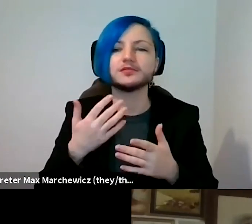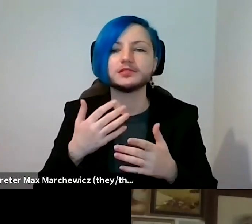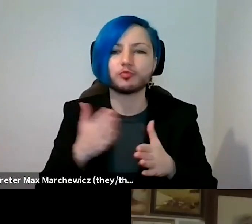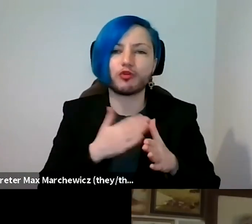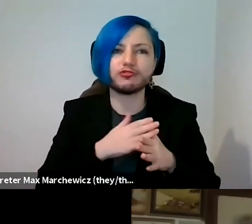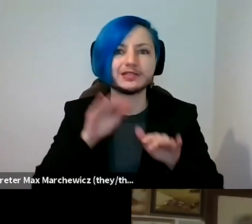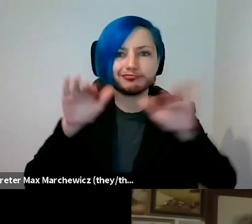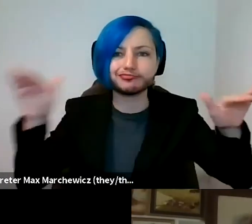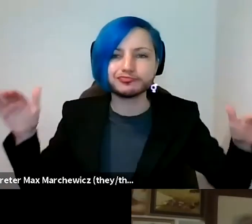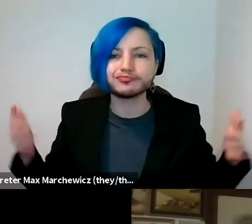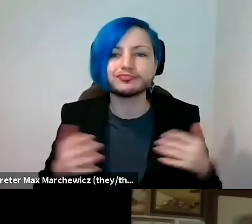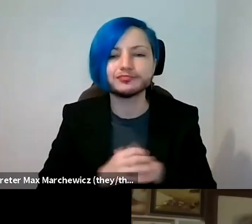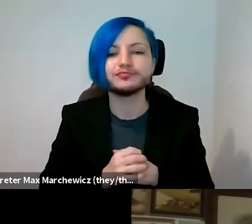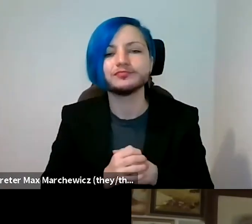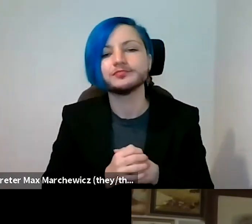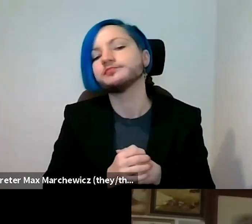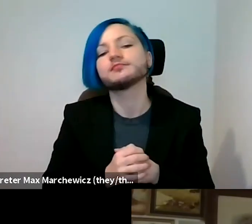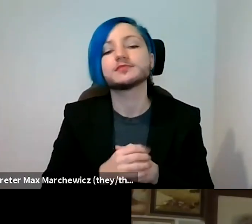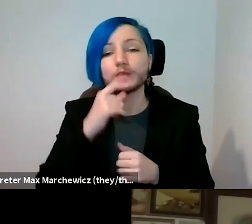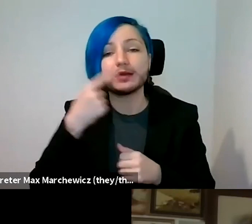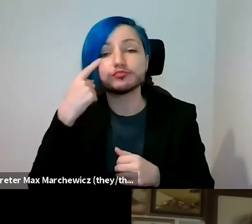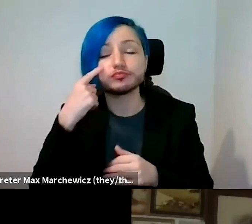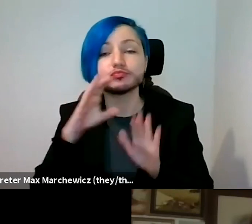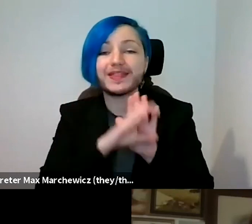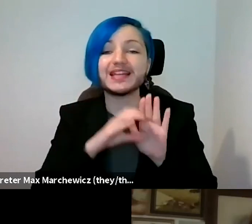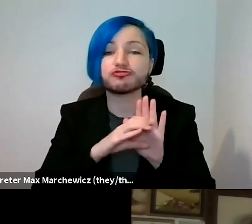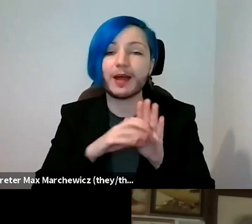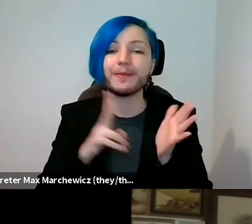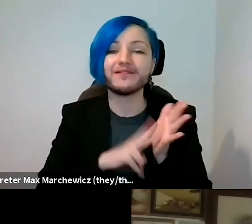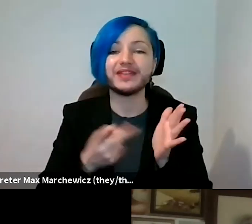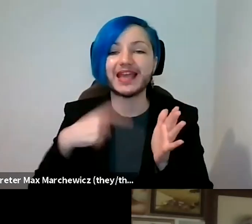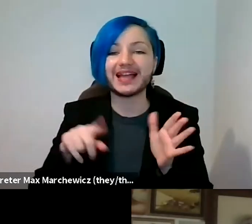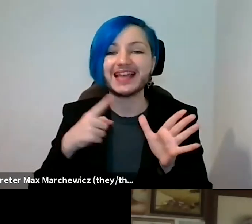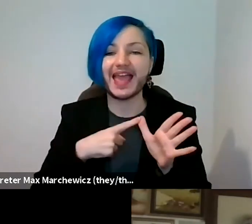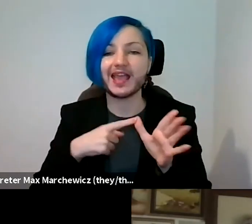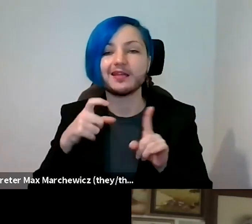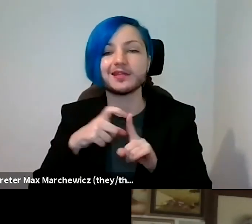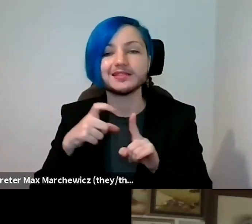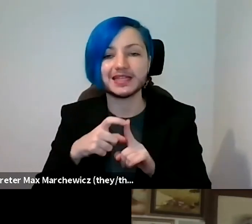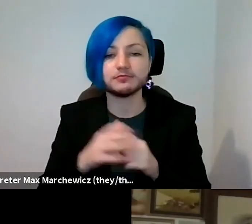over on our Instagram, Art V&A Dundee. We've also got our links to upcoming lunchtime talk